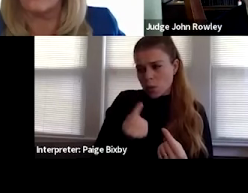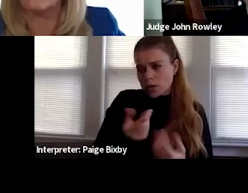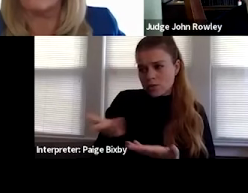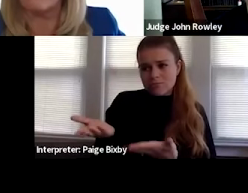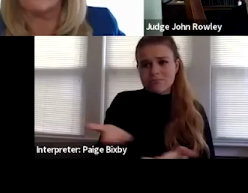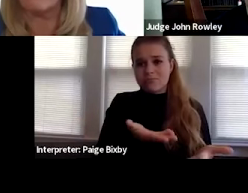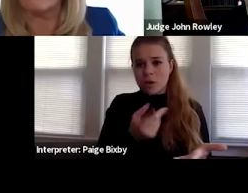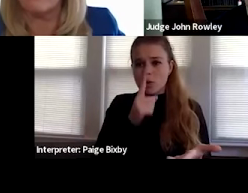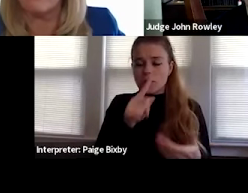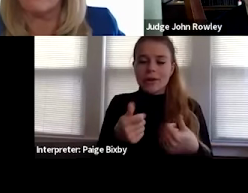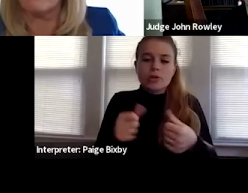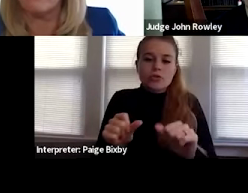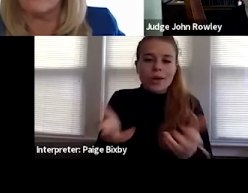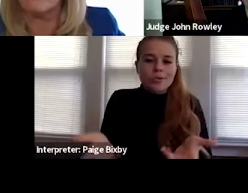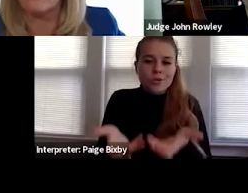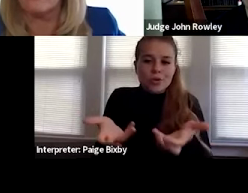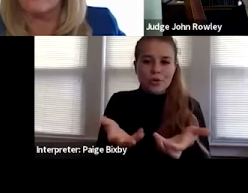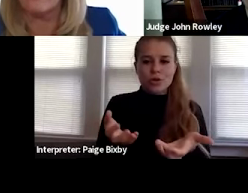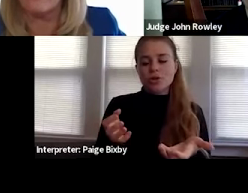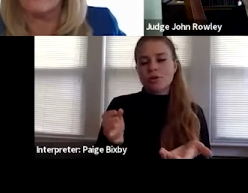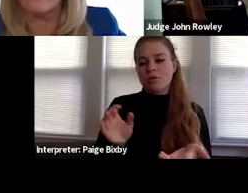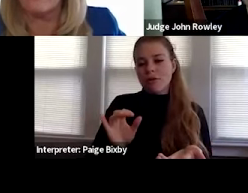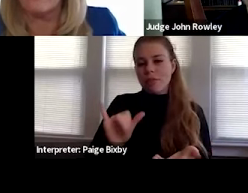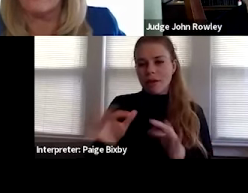I really try to encourage that relationship.